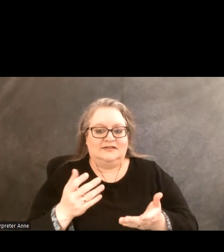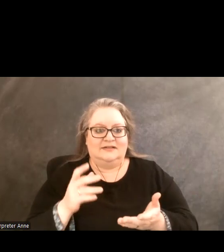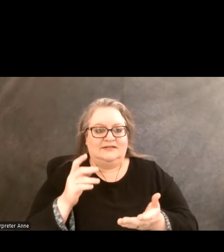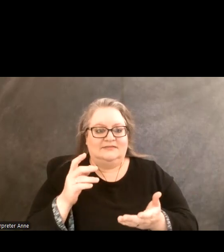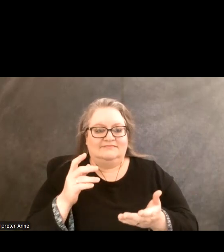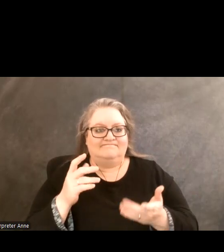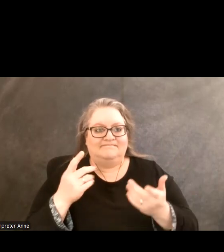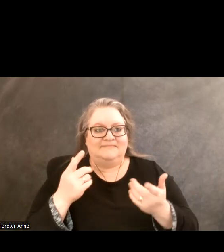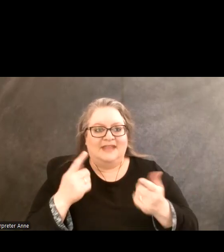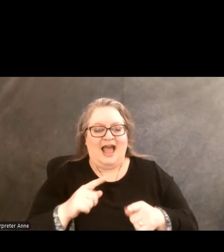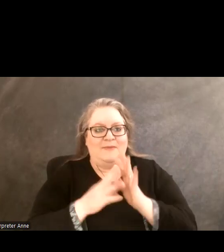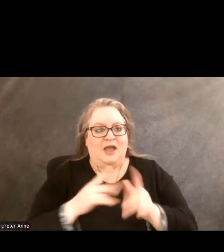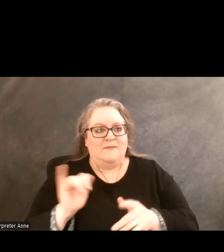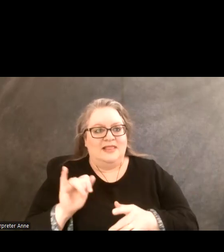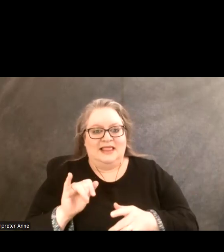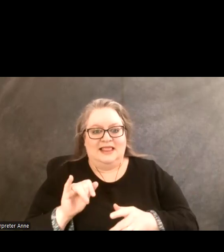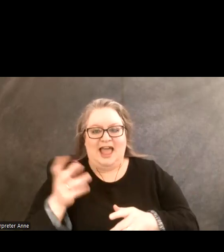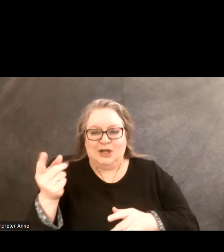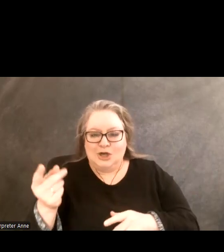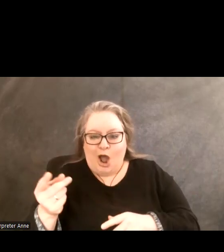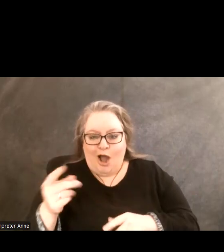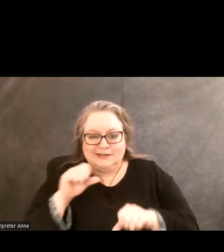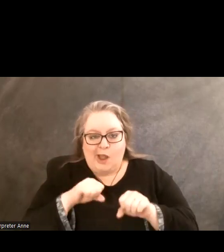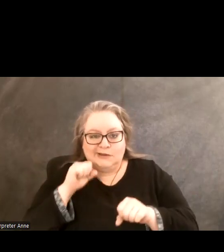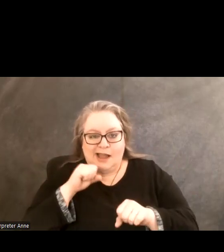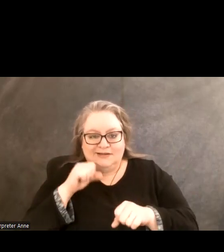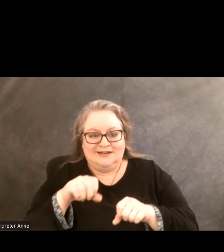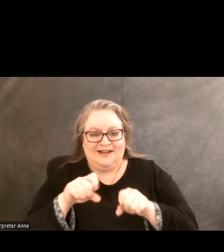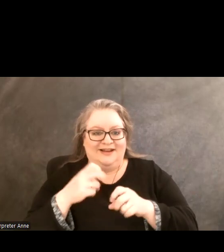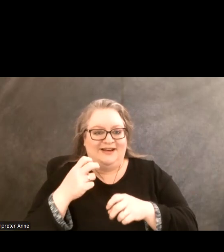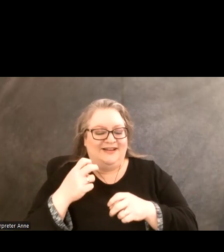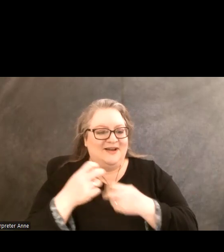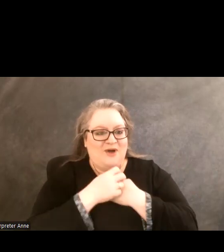get like a dog chewing on a bone and don't let it go and I